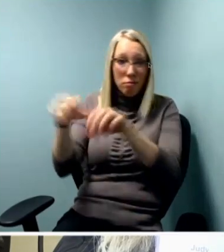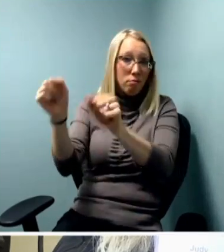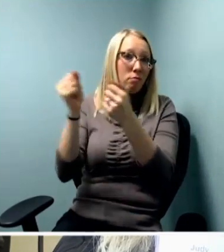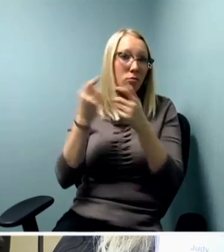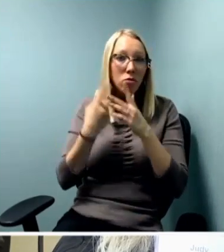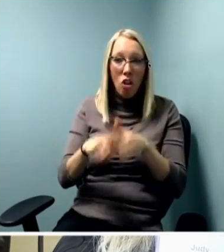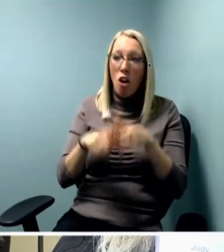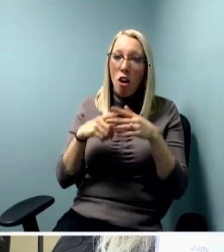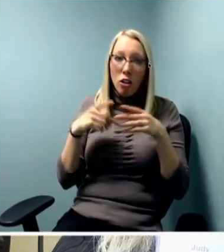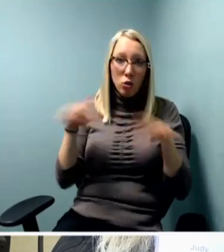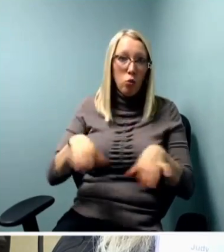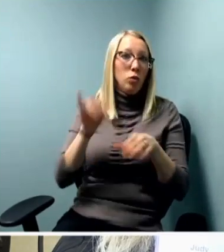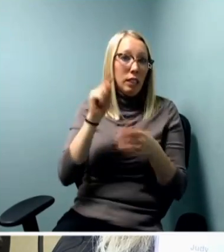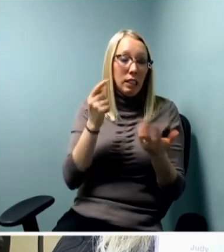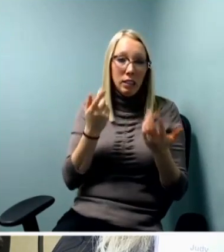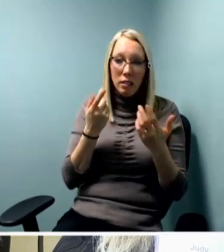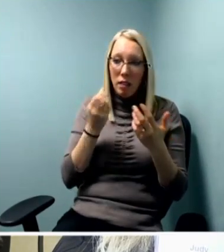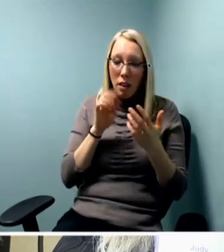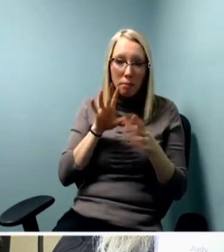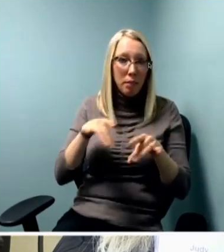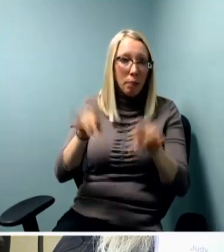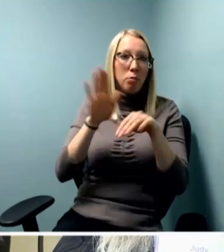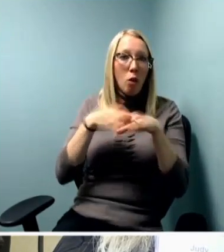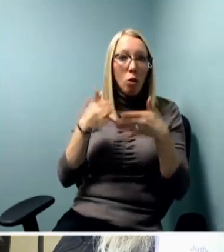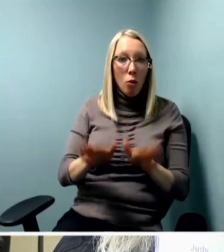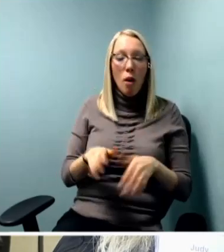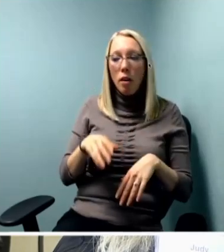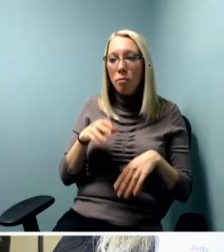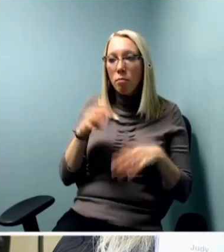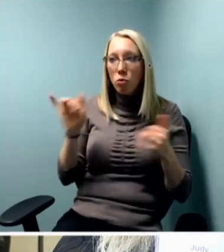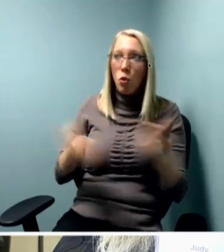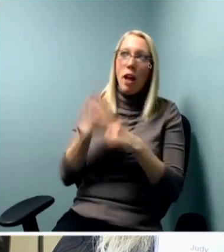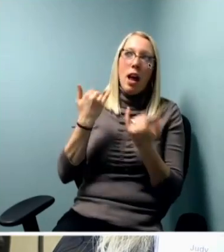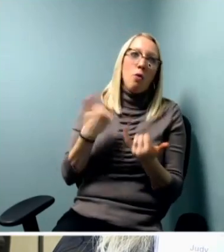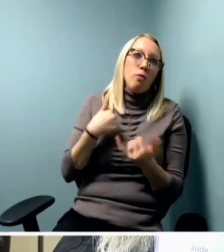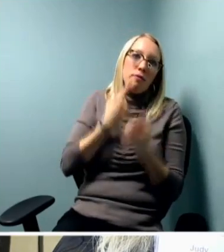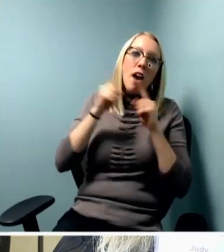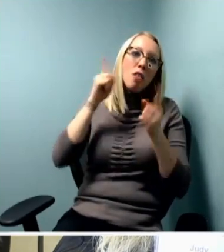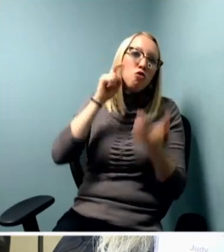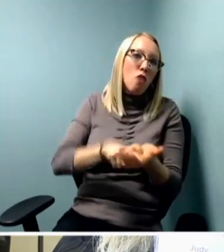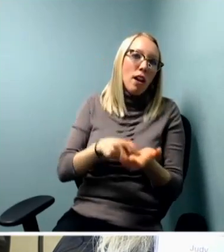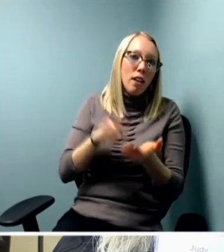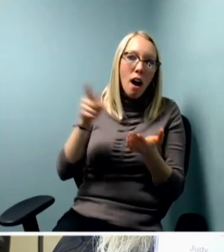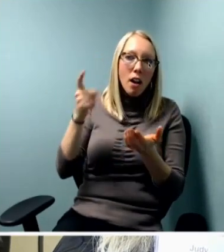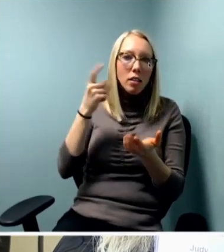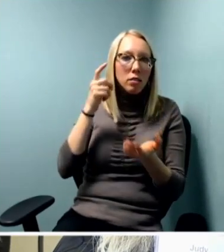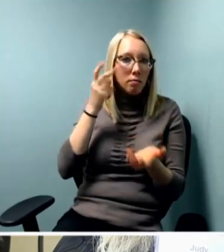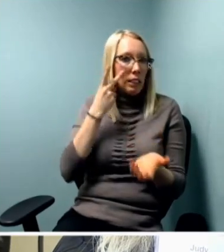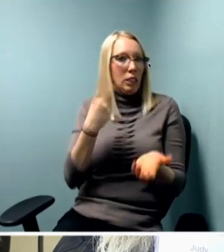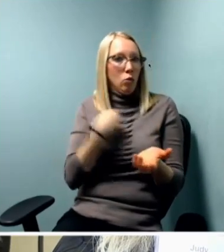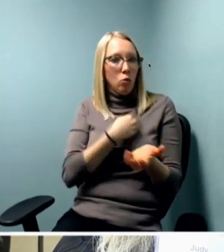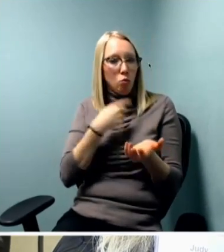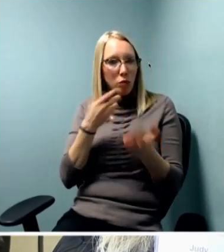And only now, do we get recognized as actually having perfected our craft. So, a lot of that was trial and error.